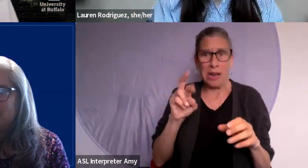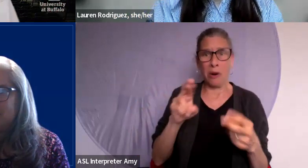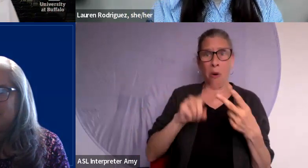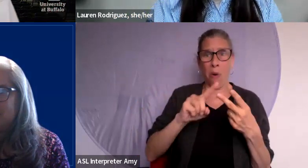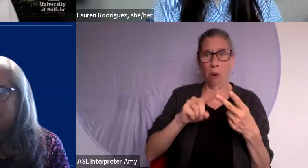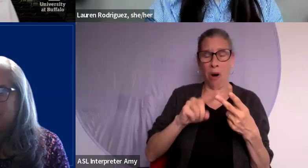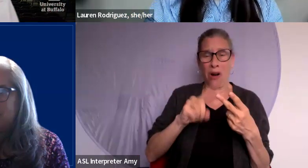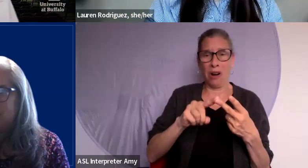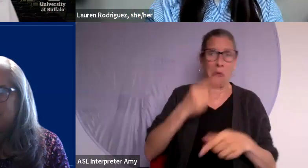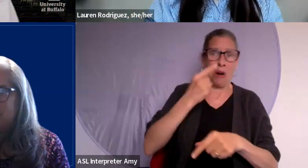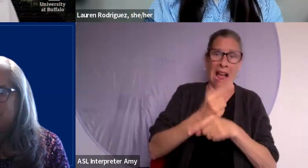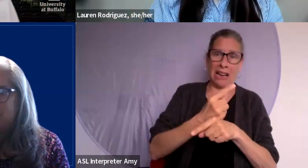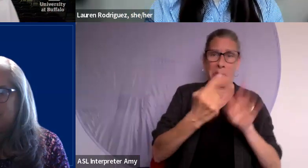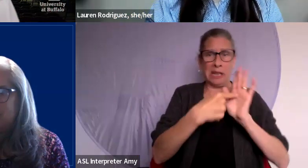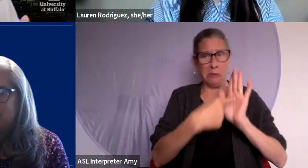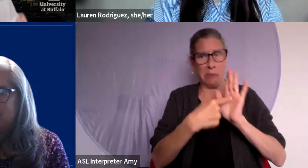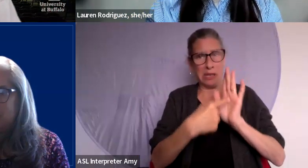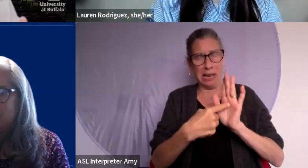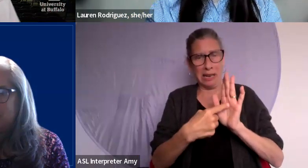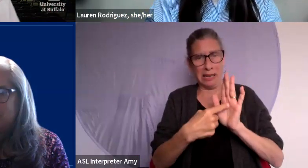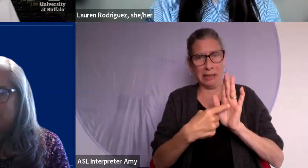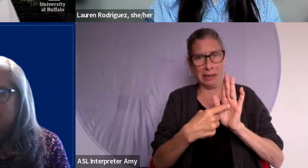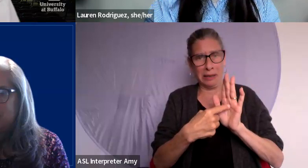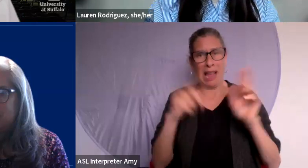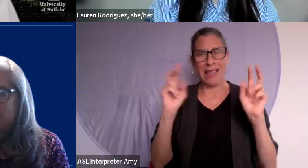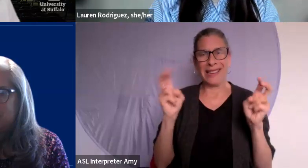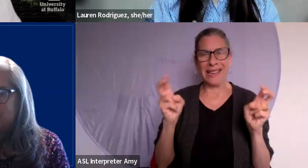accurately representing the issues that there may be in a